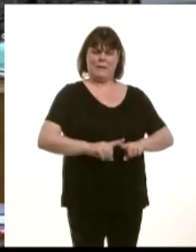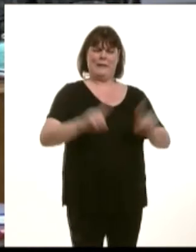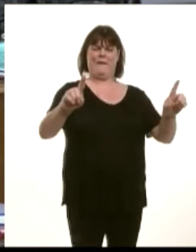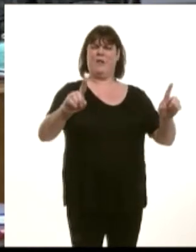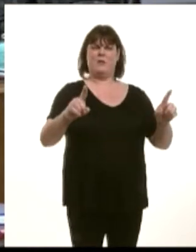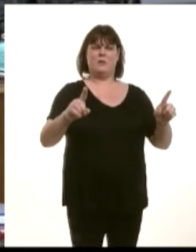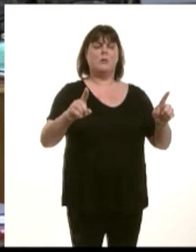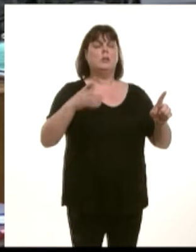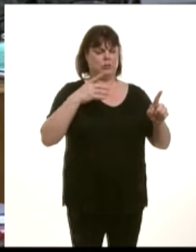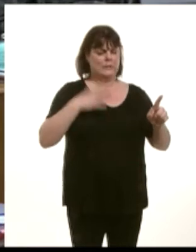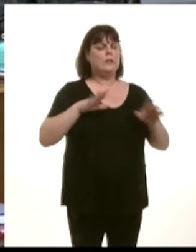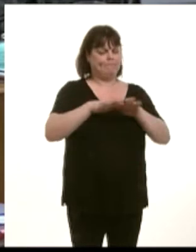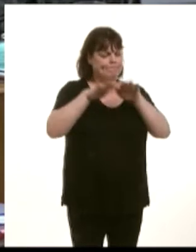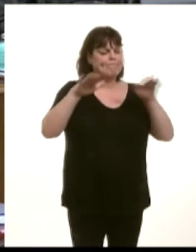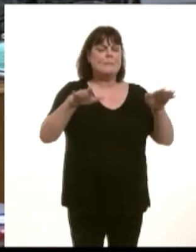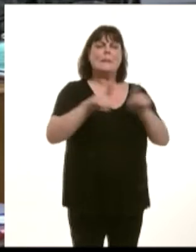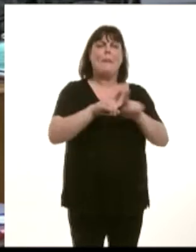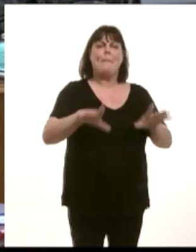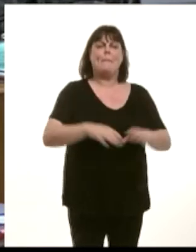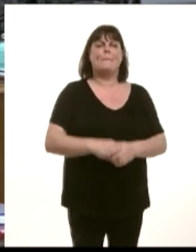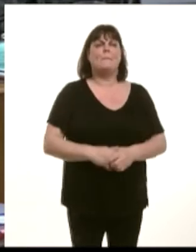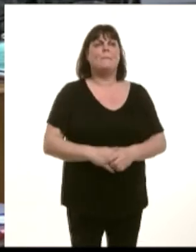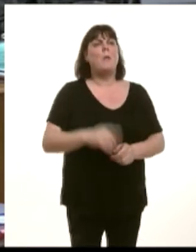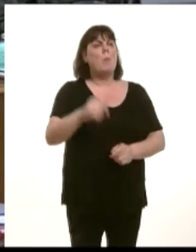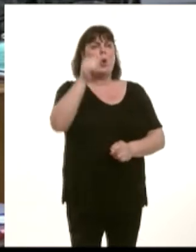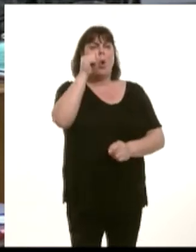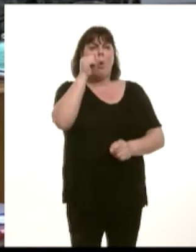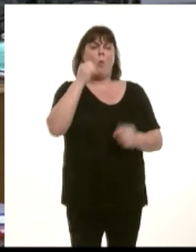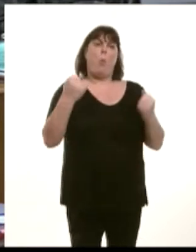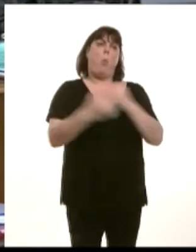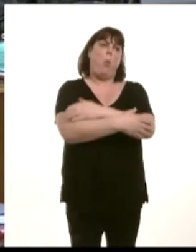That said, of course, we do know that, at this time of year, there will be extra pressure.